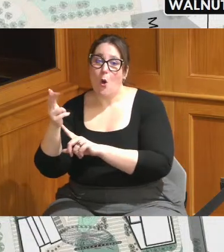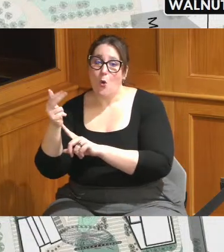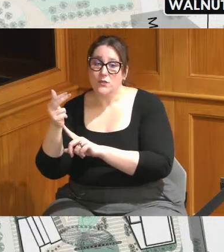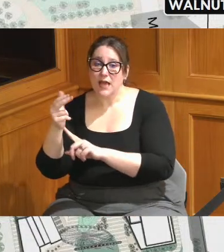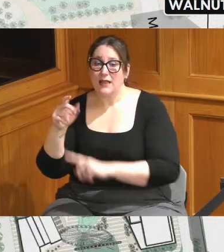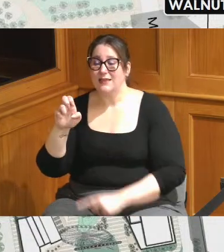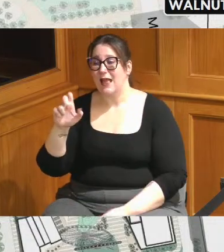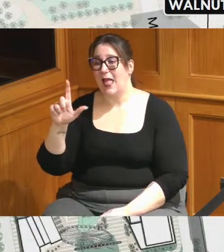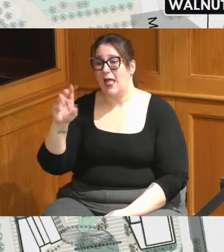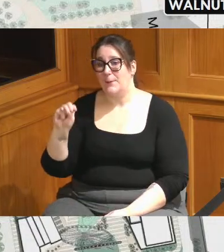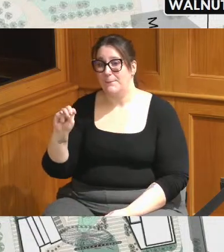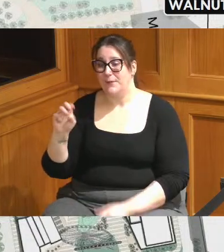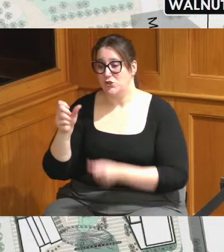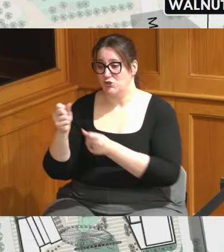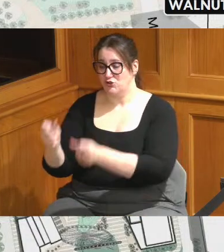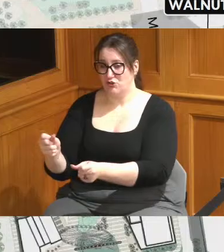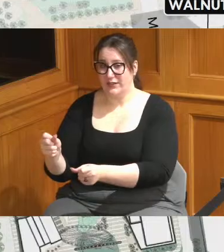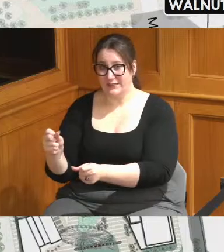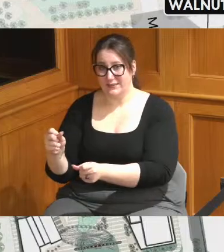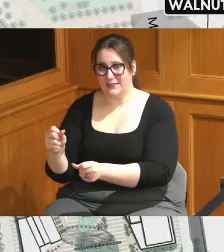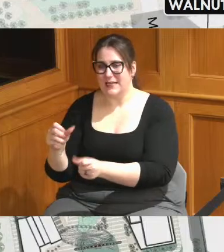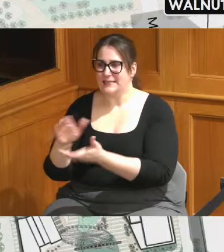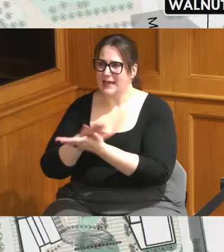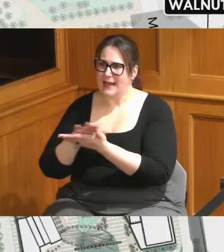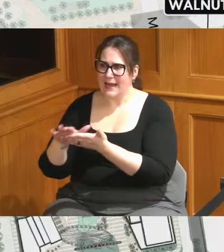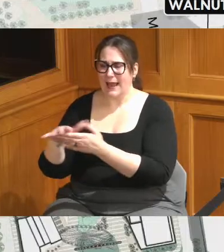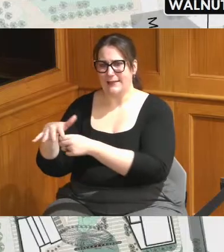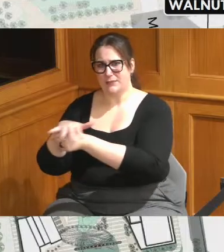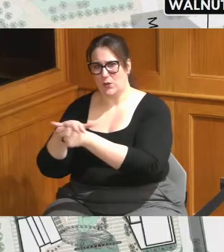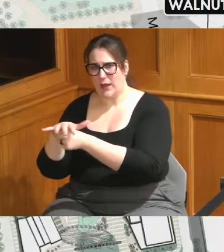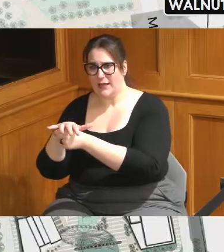Second Street that has a nice kind of pivot location between the convention center just